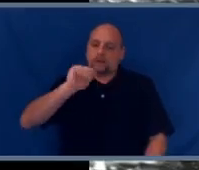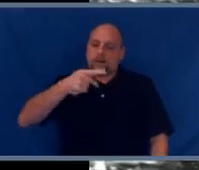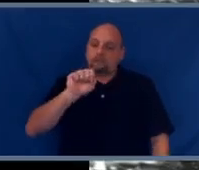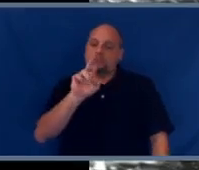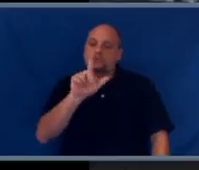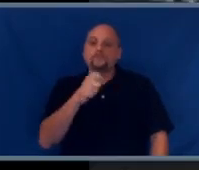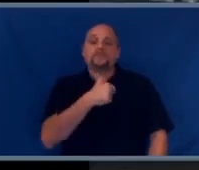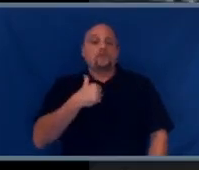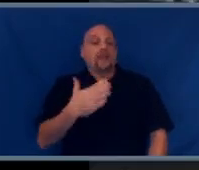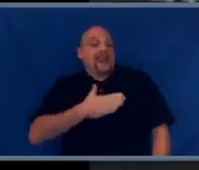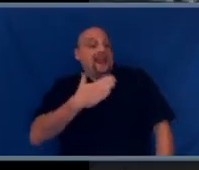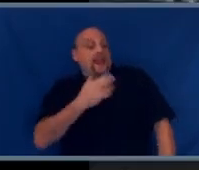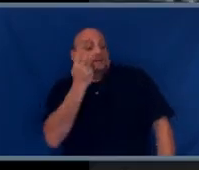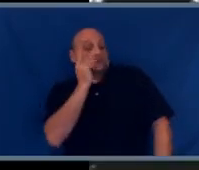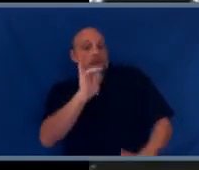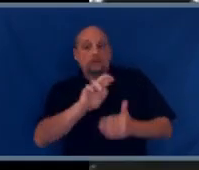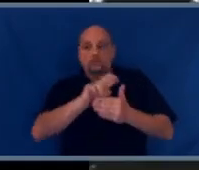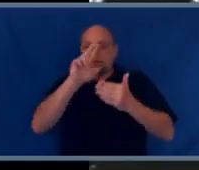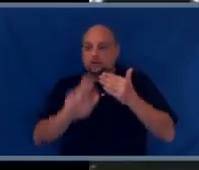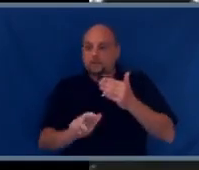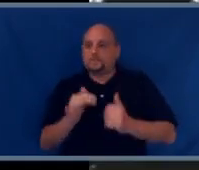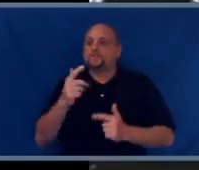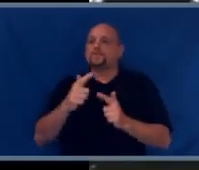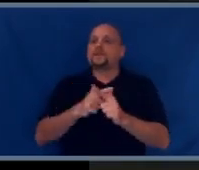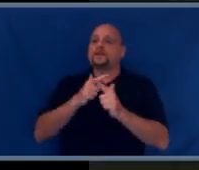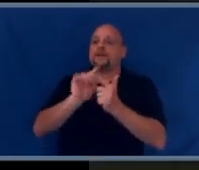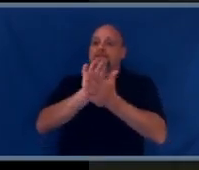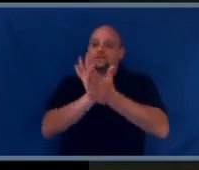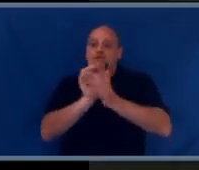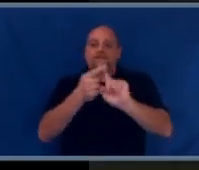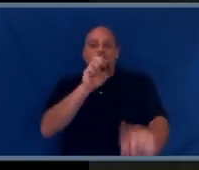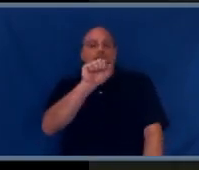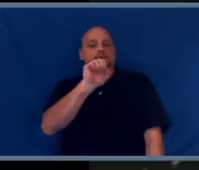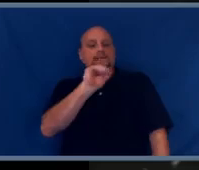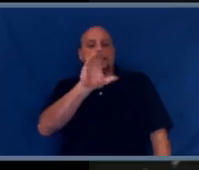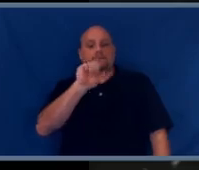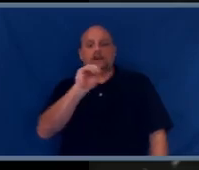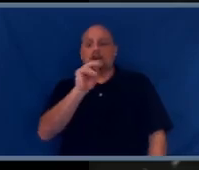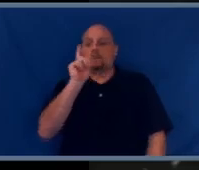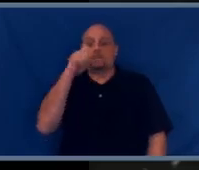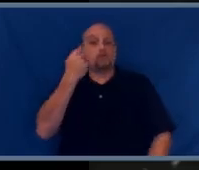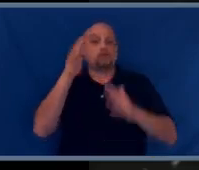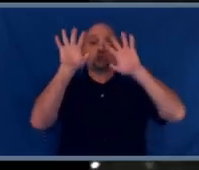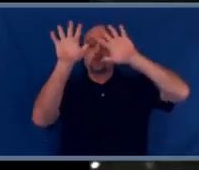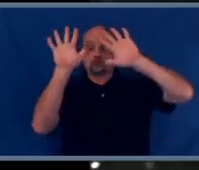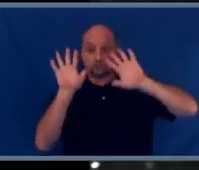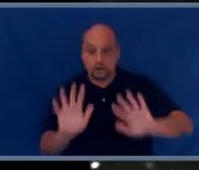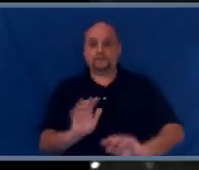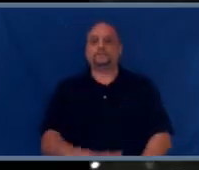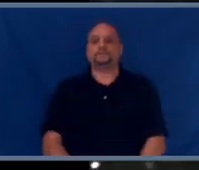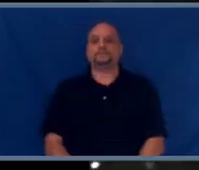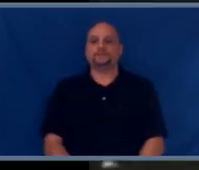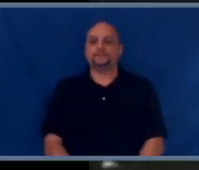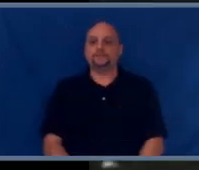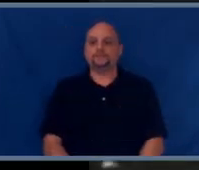WE ARE HAPPY TO SEE THE RESULT AND THE MOVIE IS PROMISING. THAT IS AMAZE OF COURSE, AND